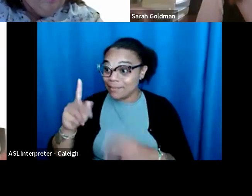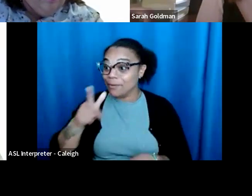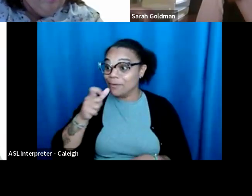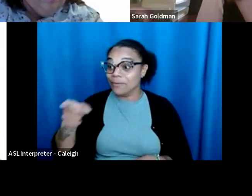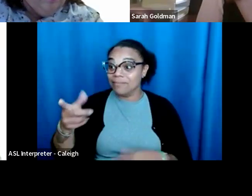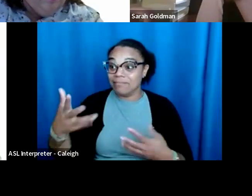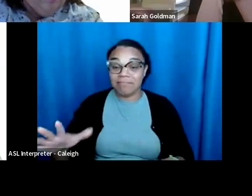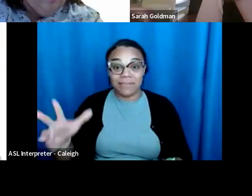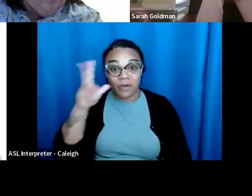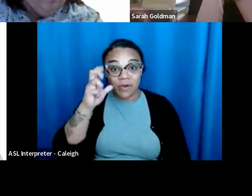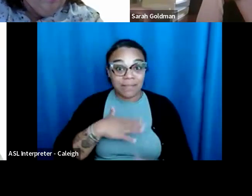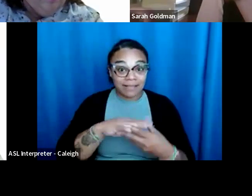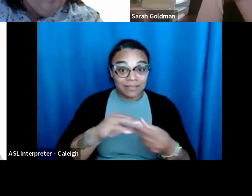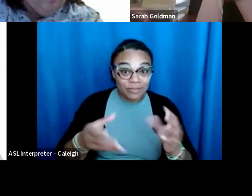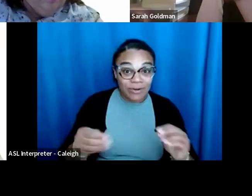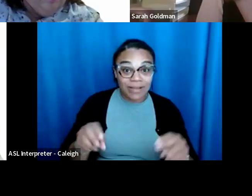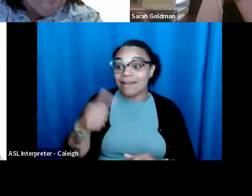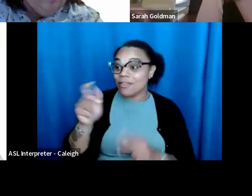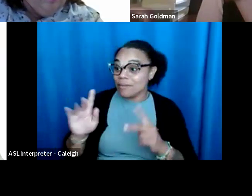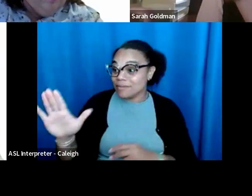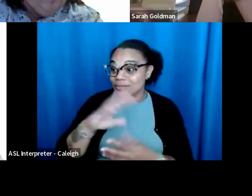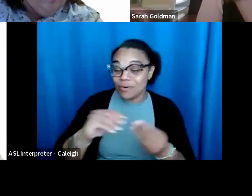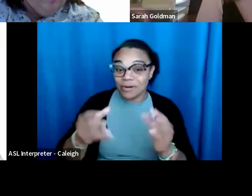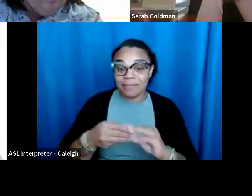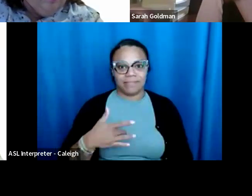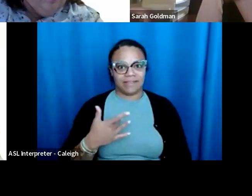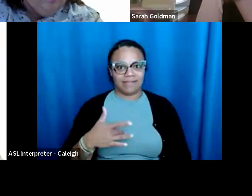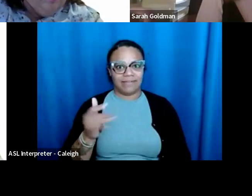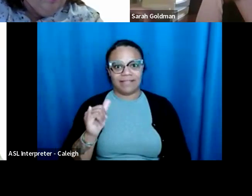and the stories of others, it makes me feel like all of it was worth it.